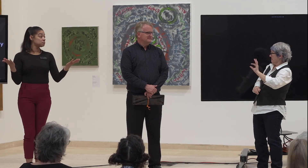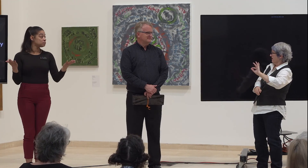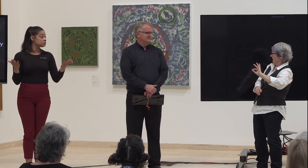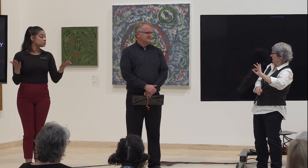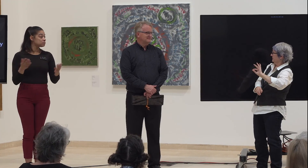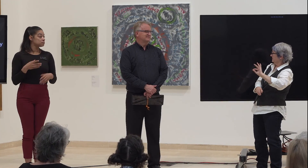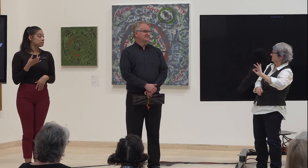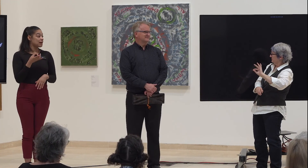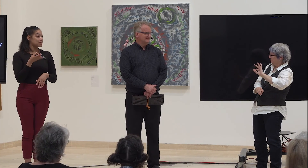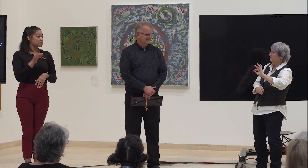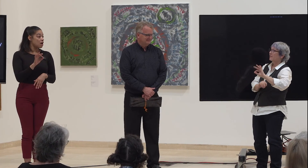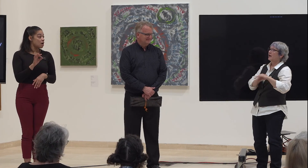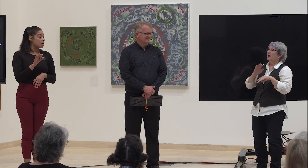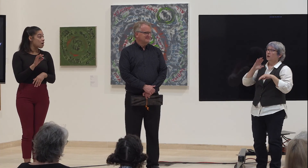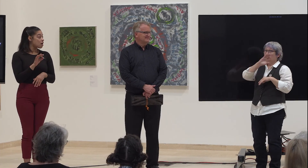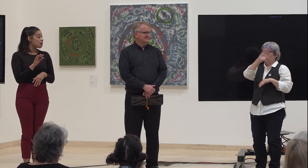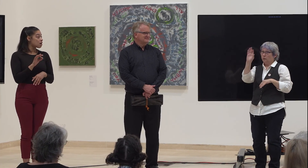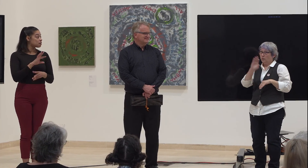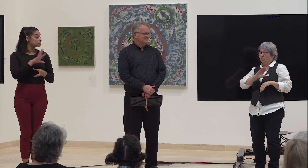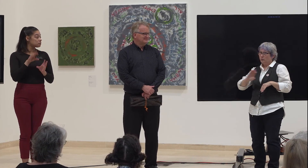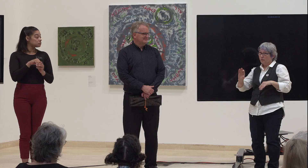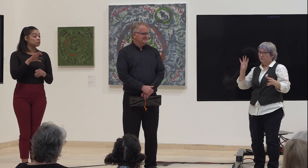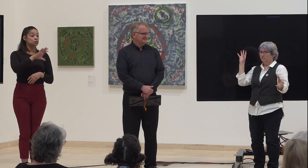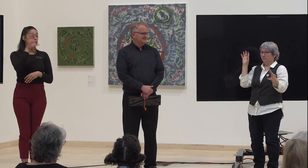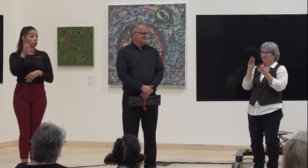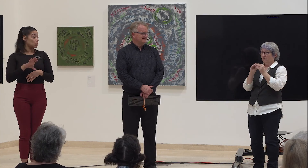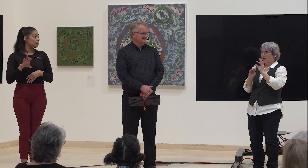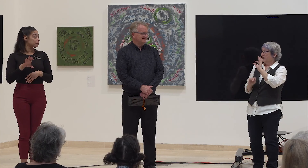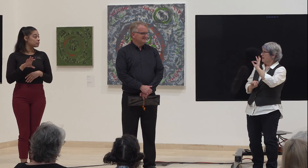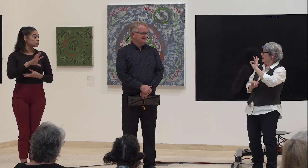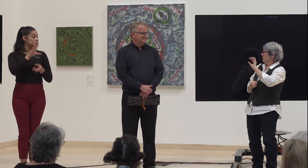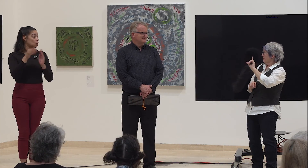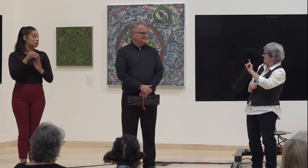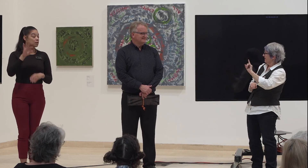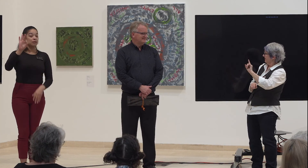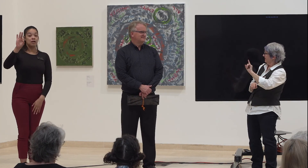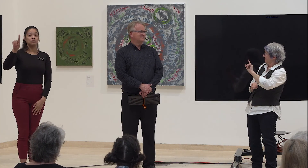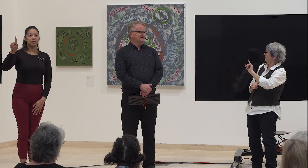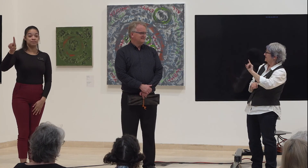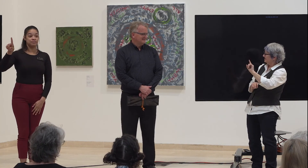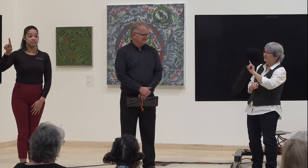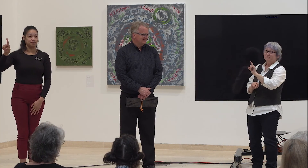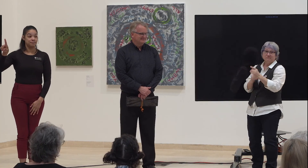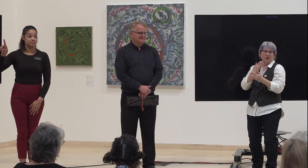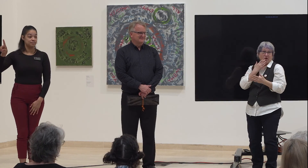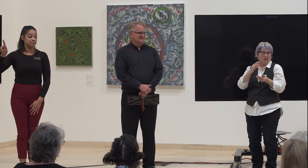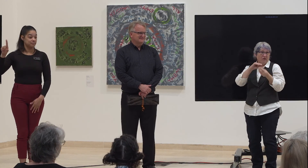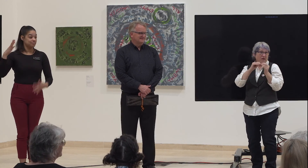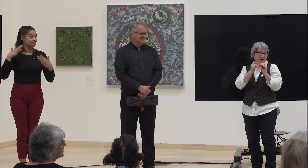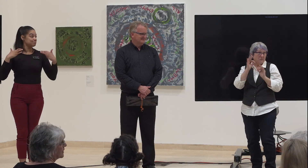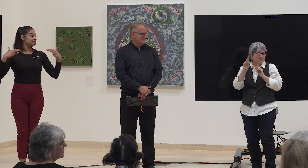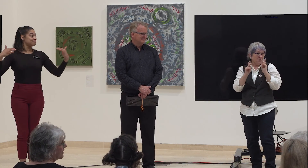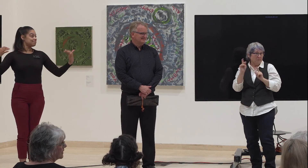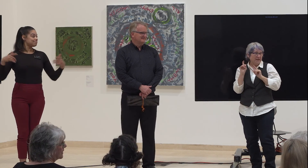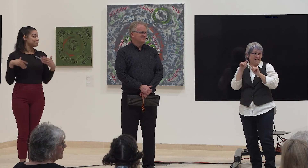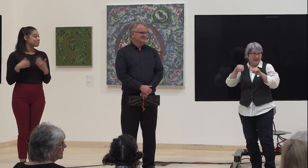There are 89 people who have viewed this presentation. 91 people on Zoom, 89 in the room.